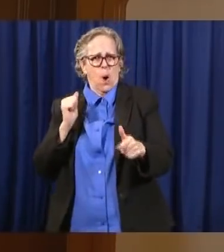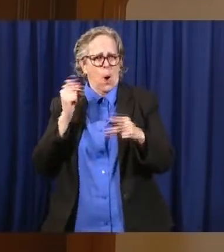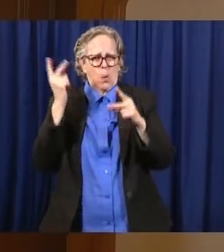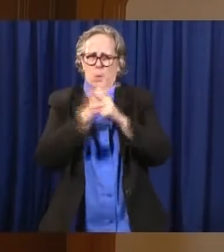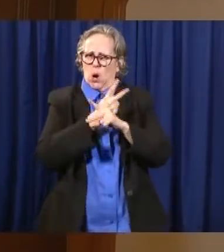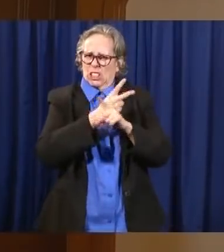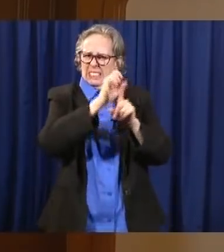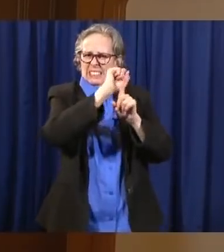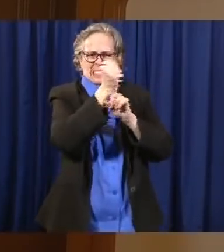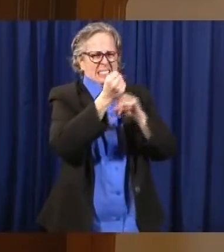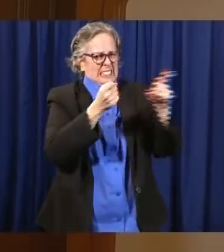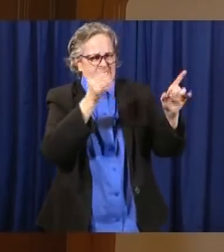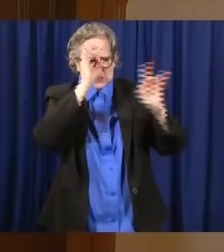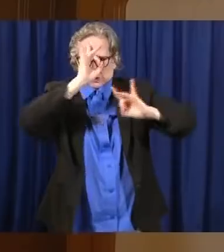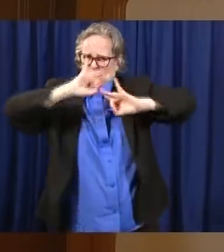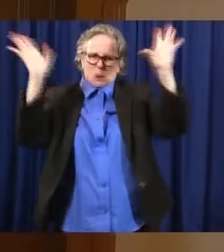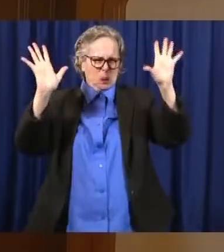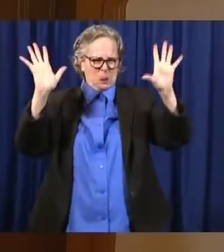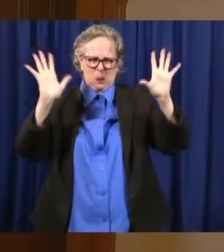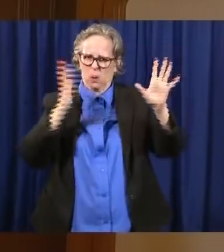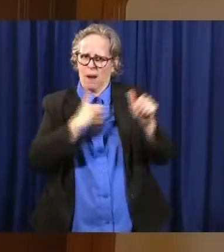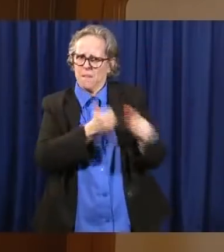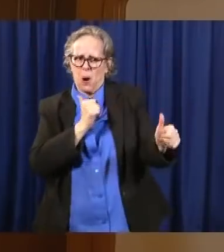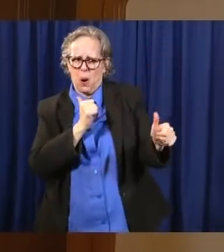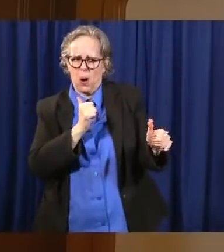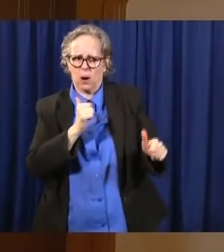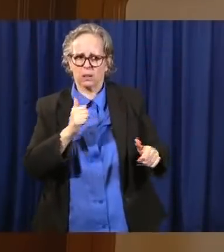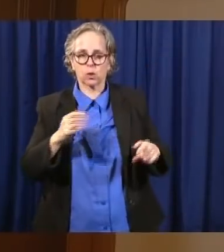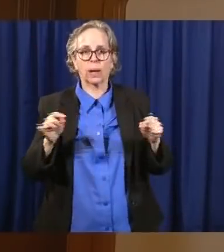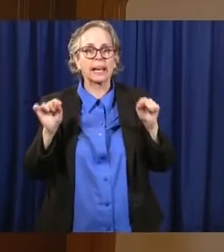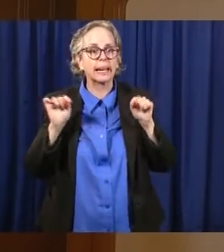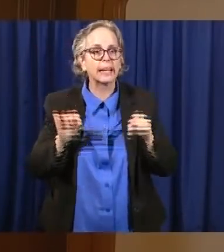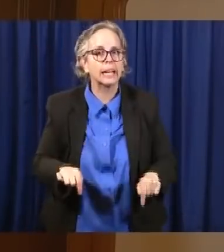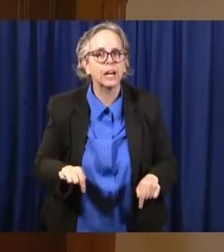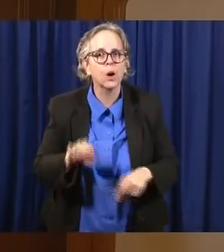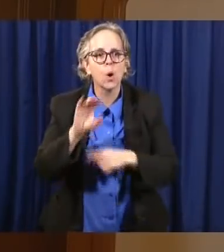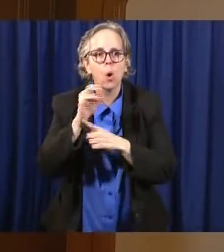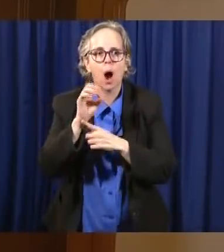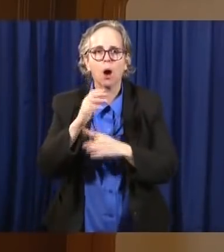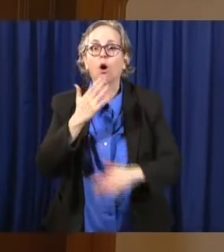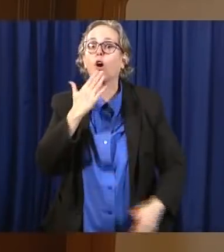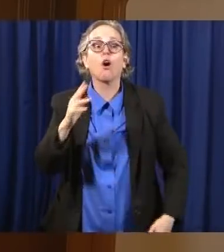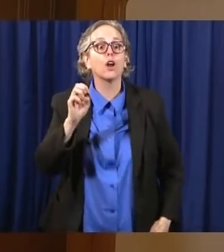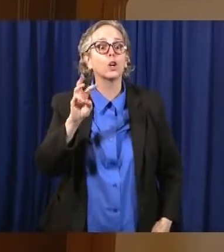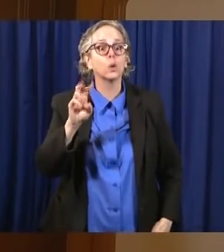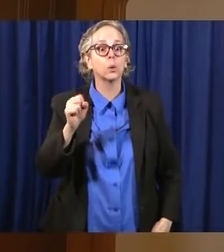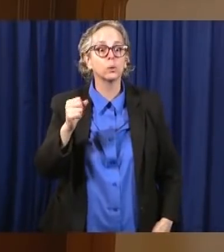DID NOT HAVE THAT TIME THAT WE BOUGHT HERE IN OHIO. WE SEEN CITIES LIKE NEW YORK REALLY STRUGGLING.